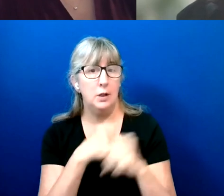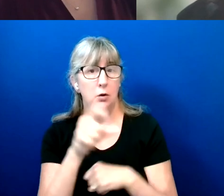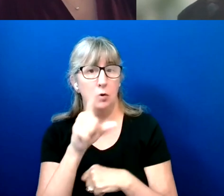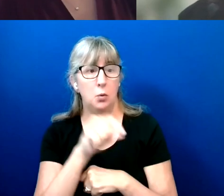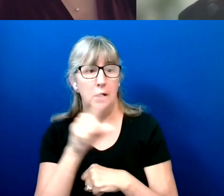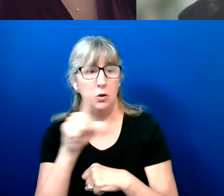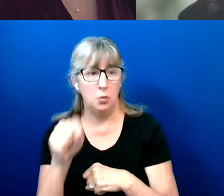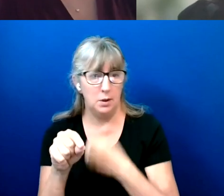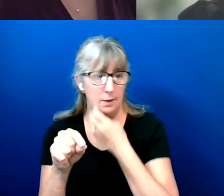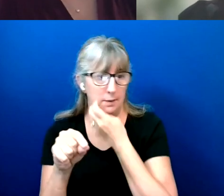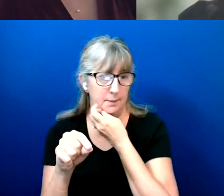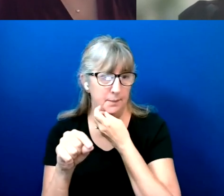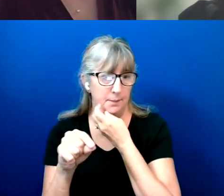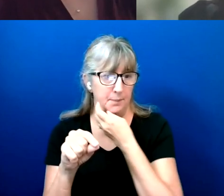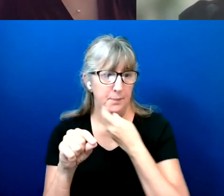2020?